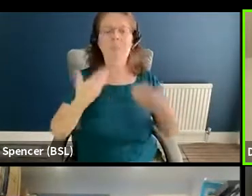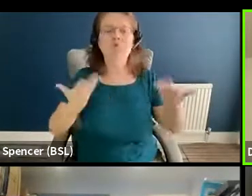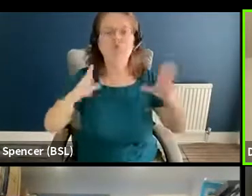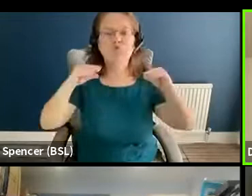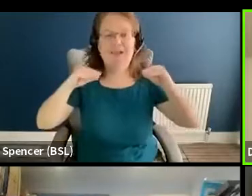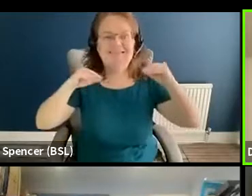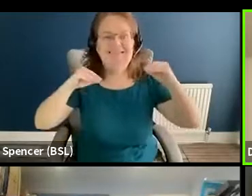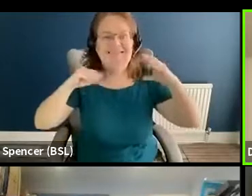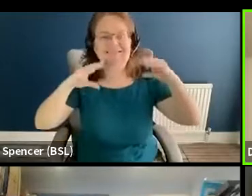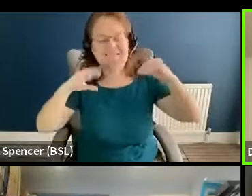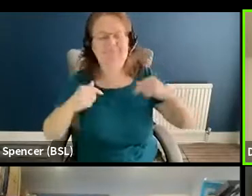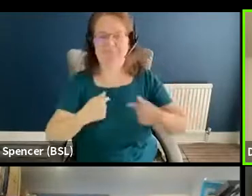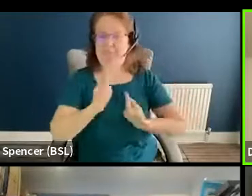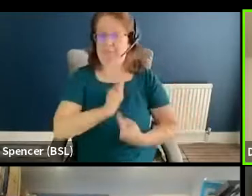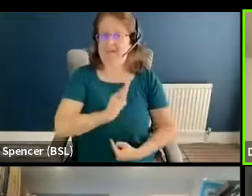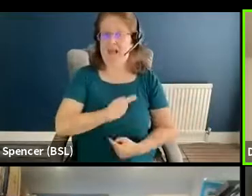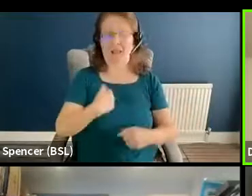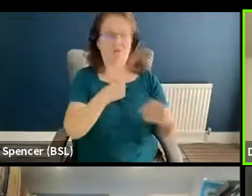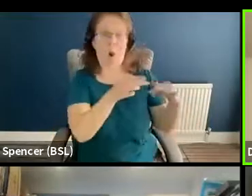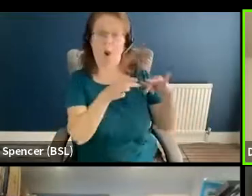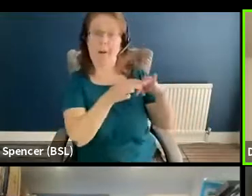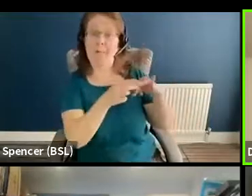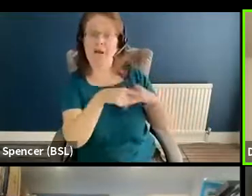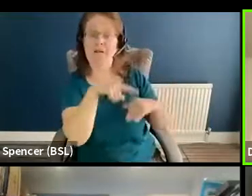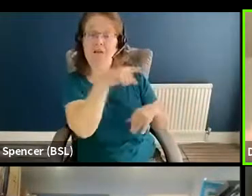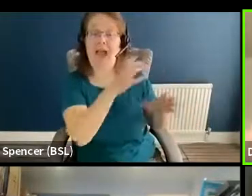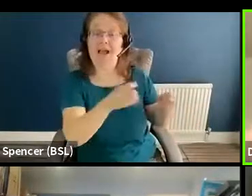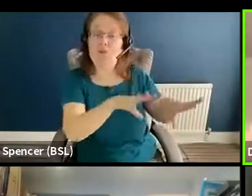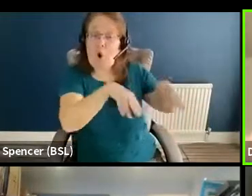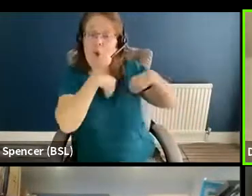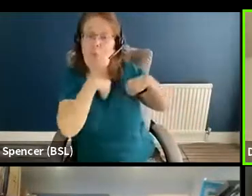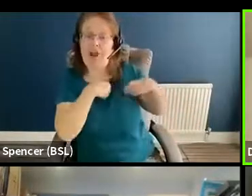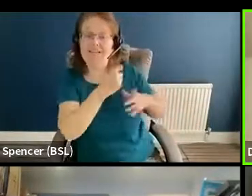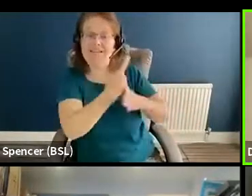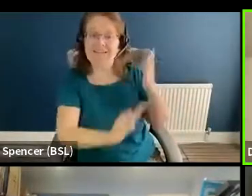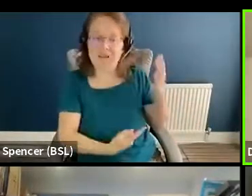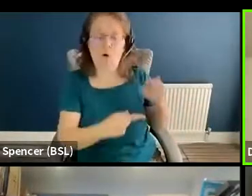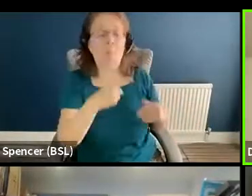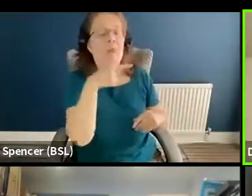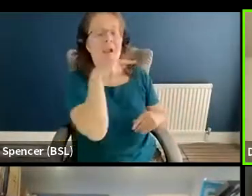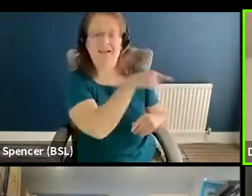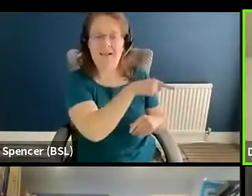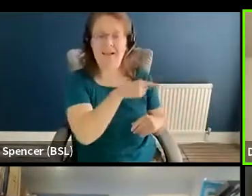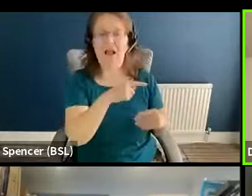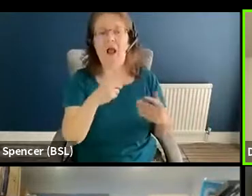And my husband has acquired a disability as he's lived his life. And so at first I was really